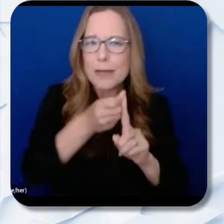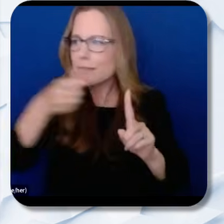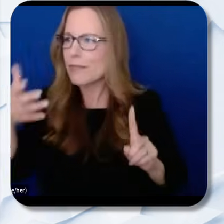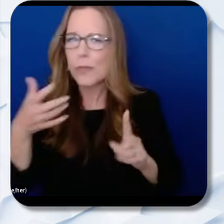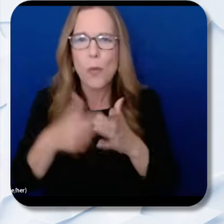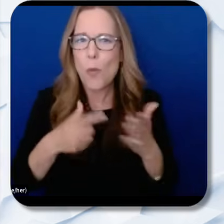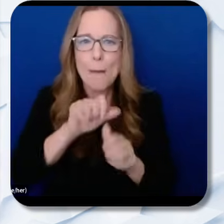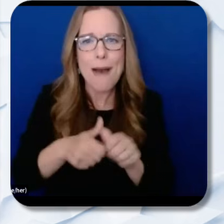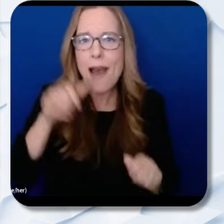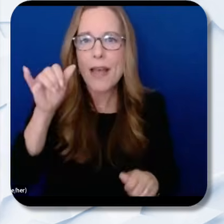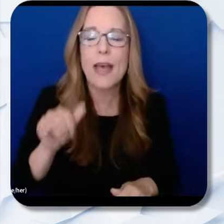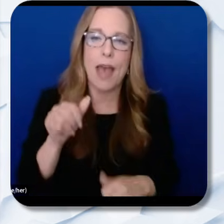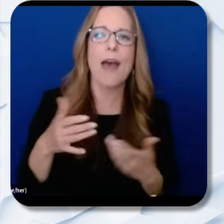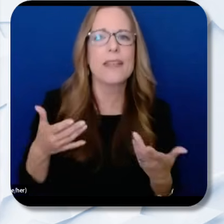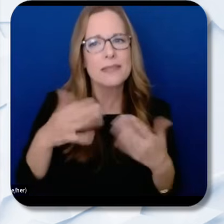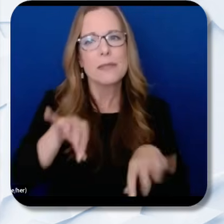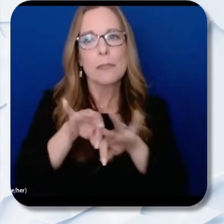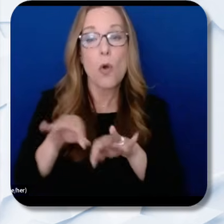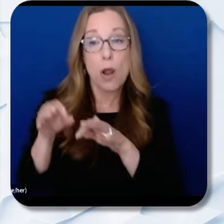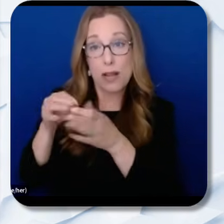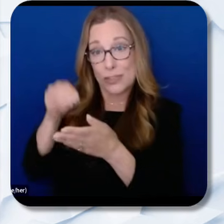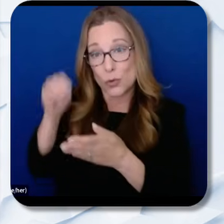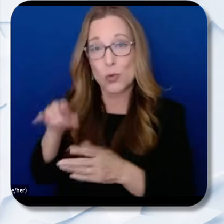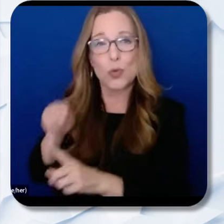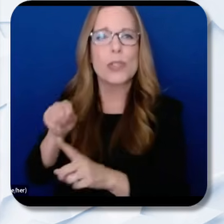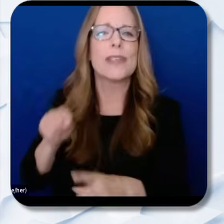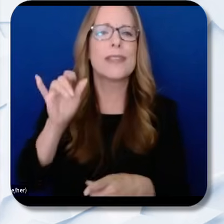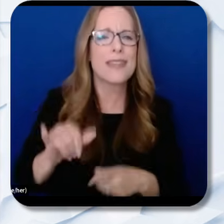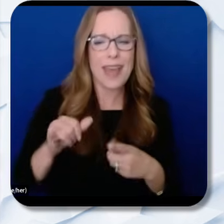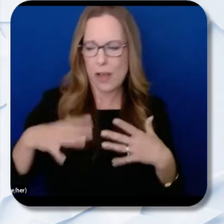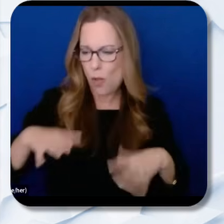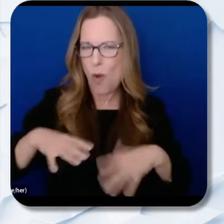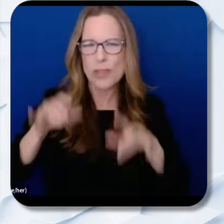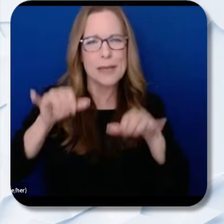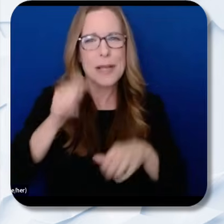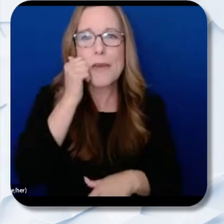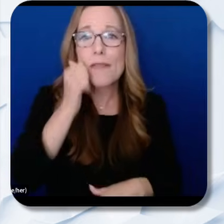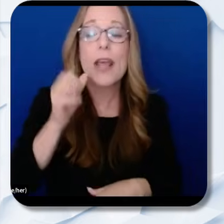questionnaire, or a counselor who learned that a family had been sleeping in their car.